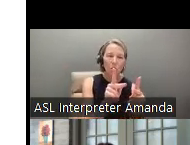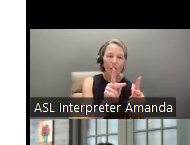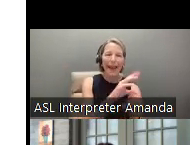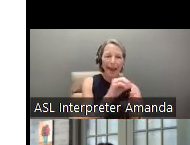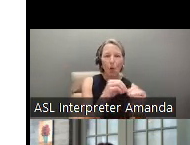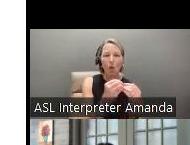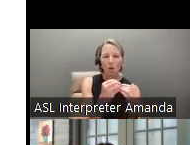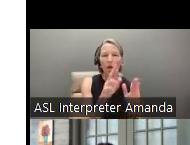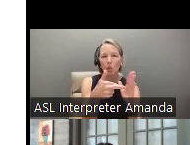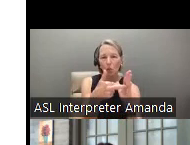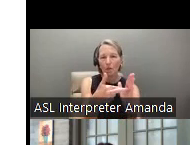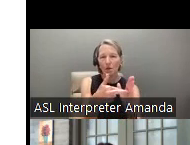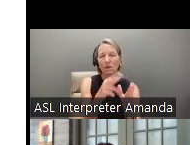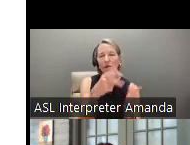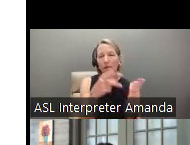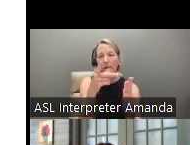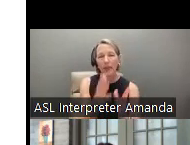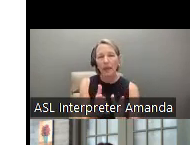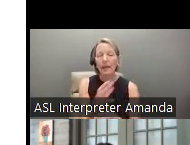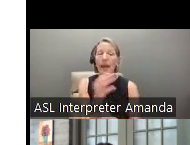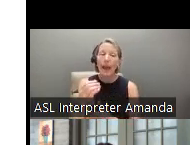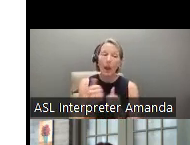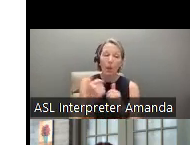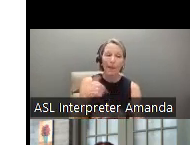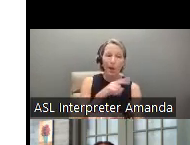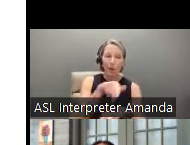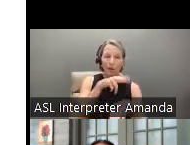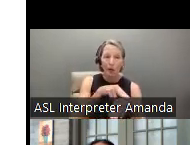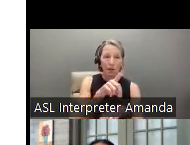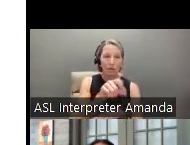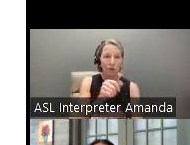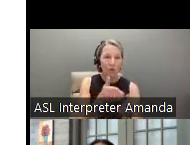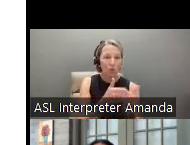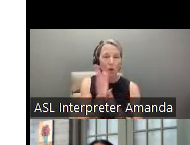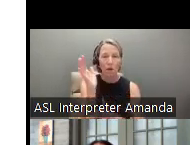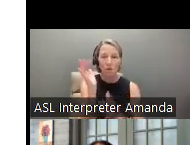representative payees and with our National Disability Rights Network otherwise known